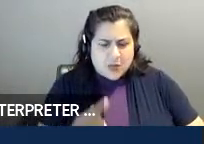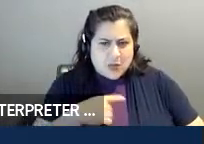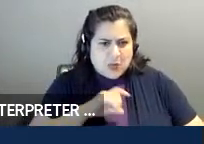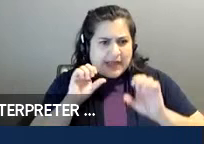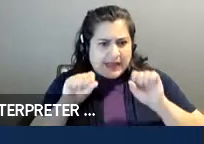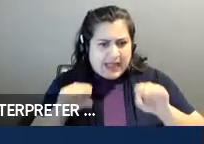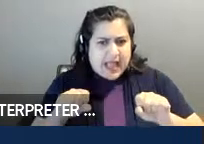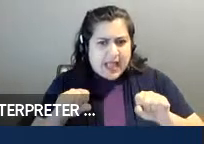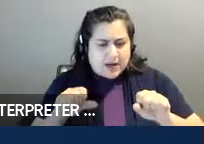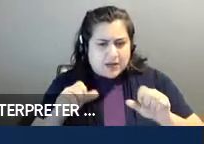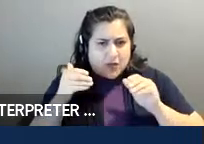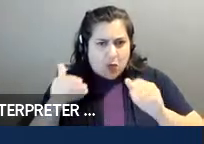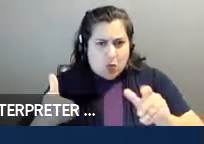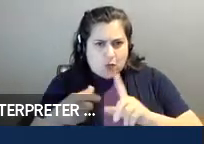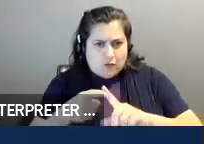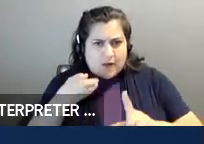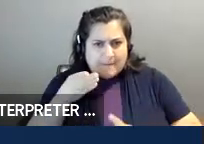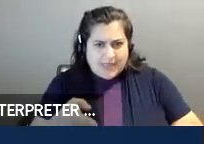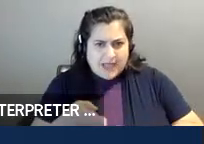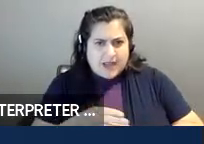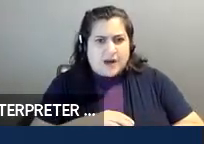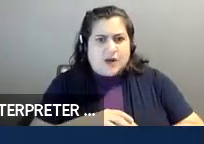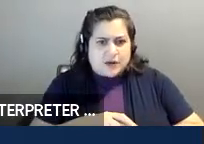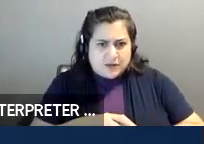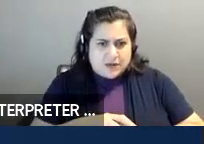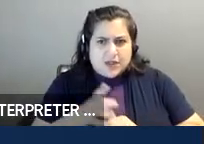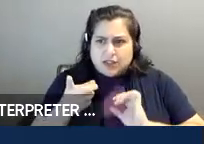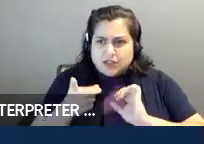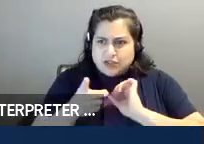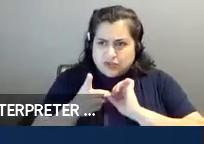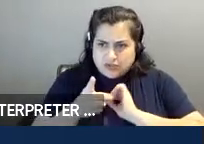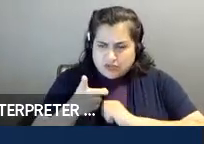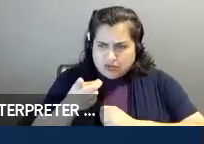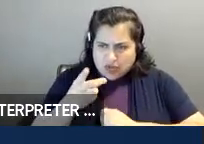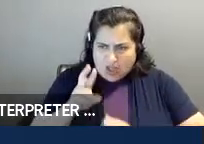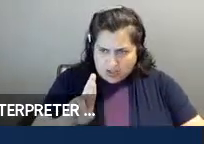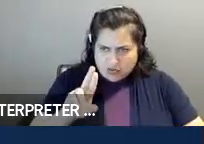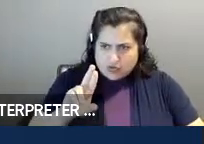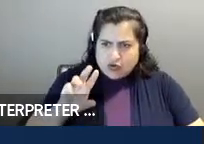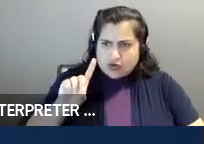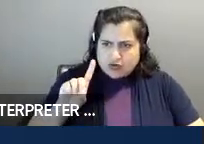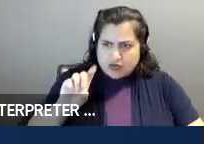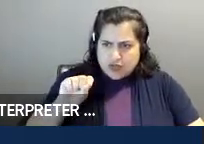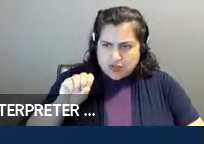from there, okay? But Dr. D'Souza, we do already have a question for you.